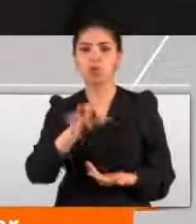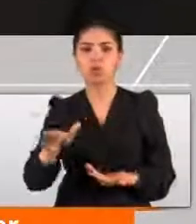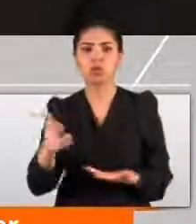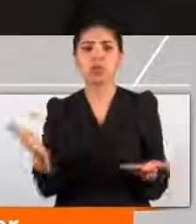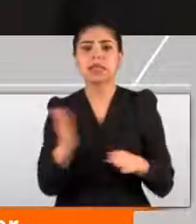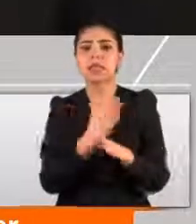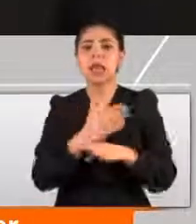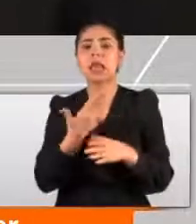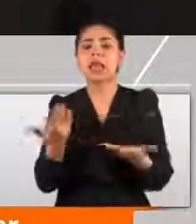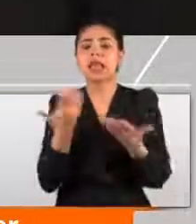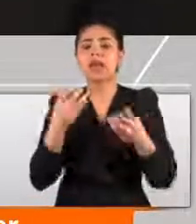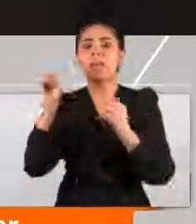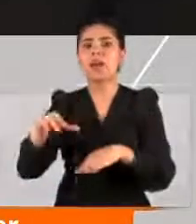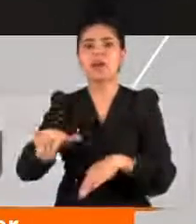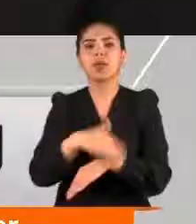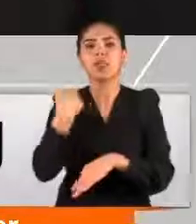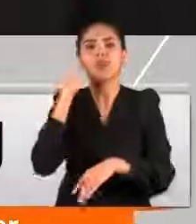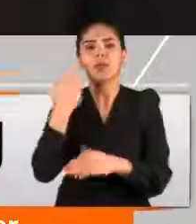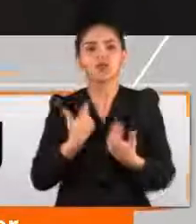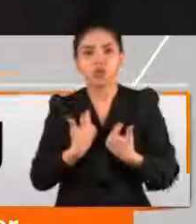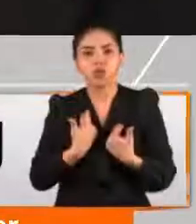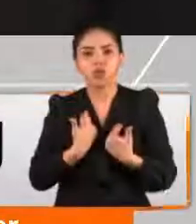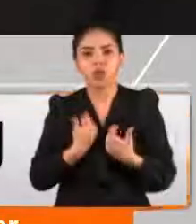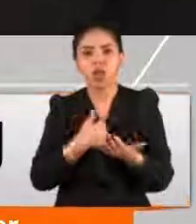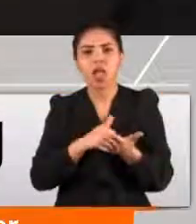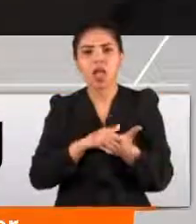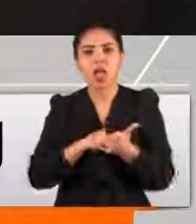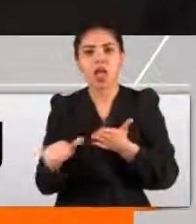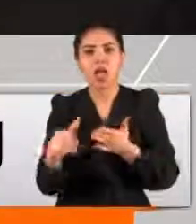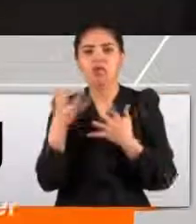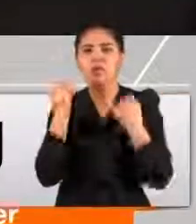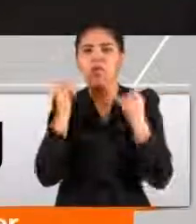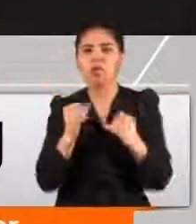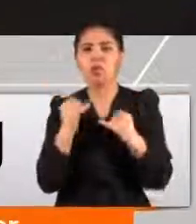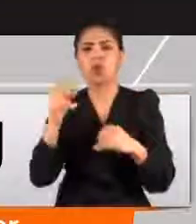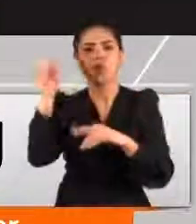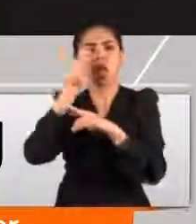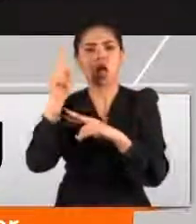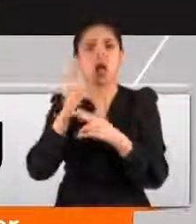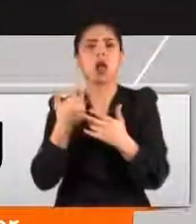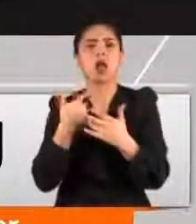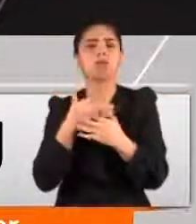how can I leave my children. Everything was too bad I mean I stopped dreaming at all